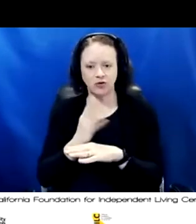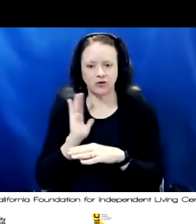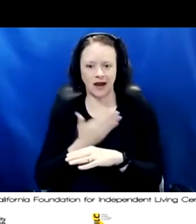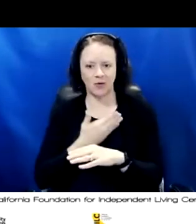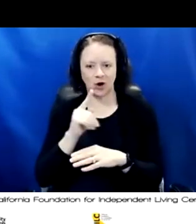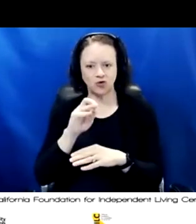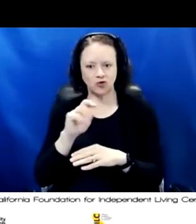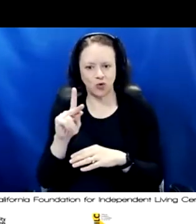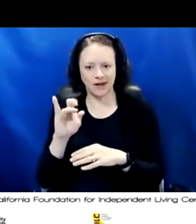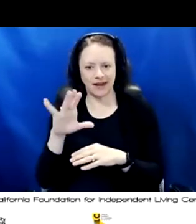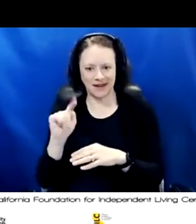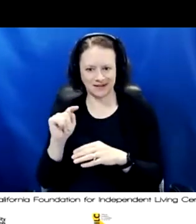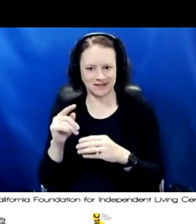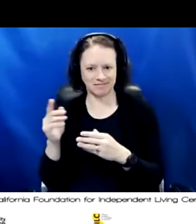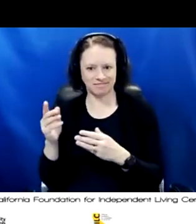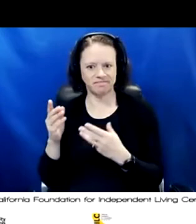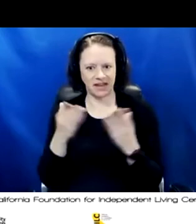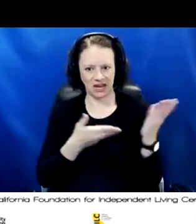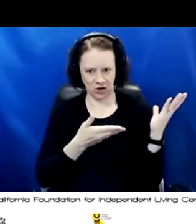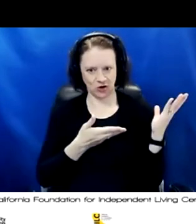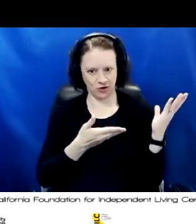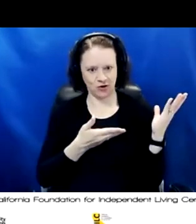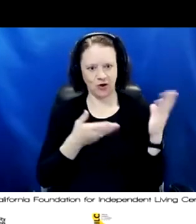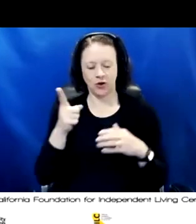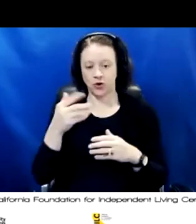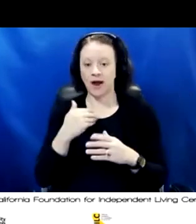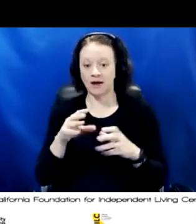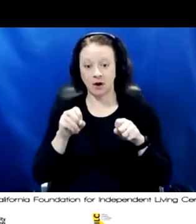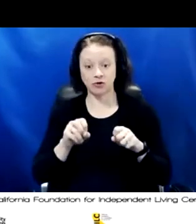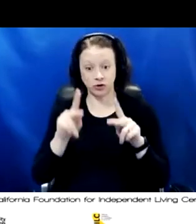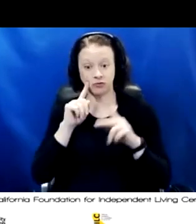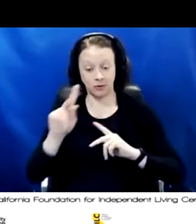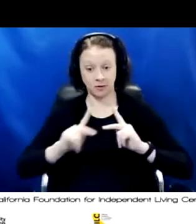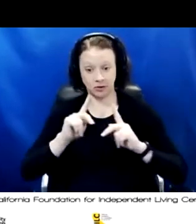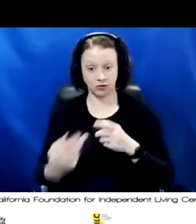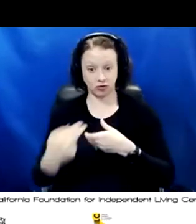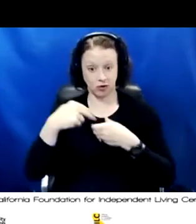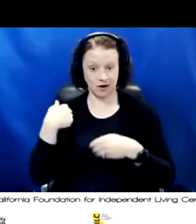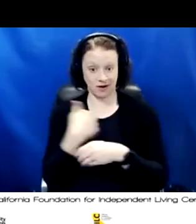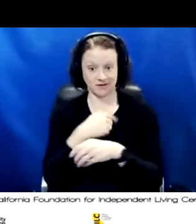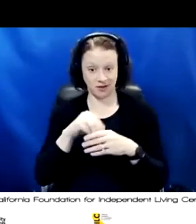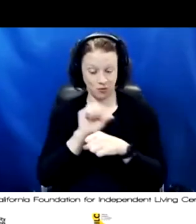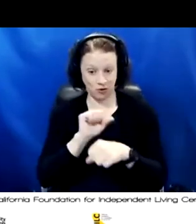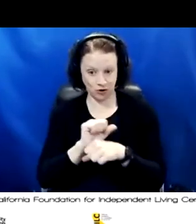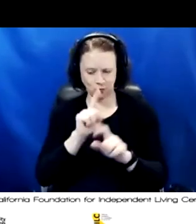and we do have opportunities for folks to join us in the work and report problems and gaps and other things